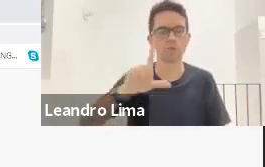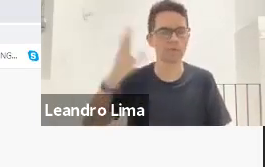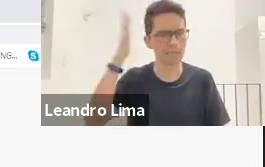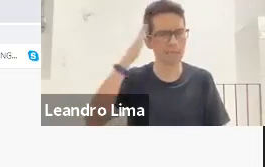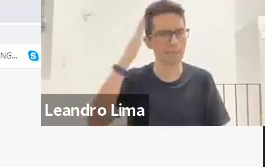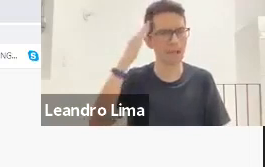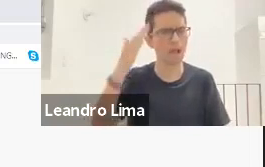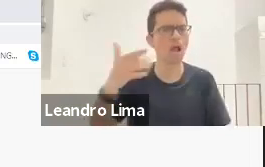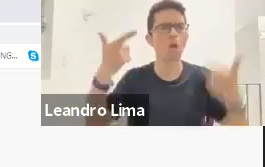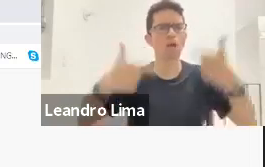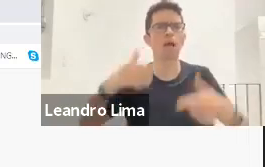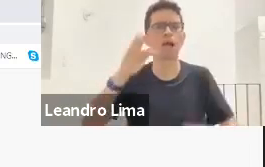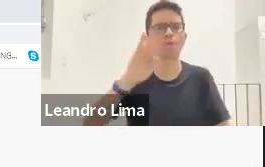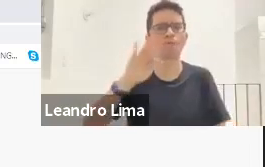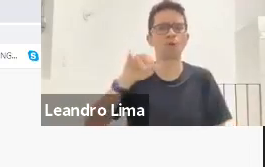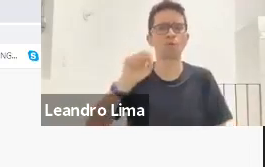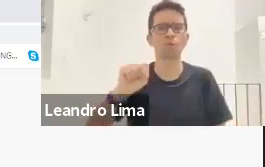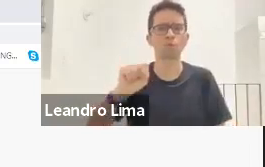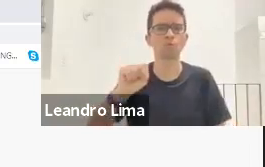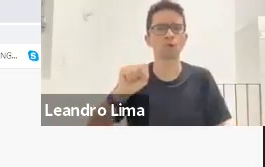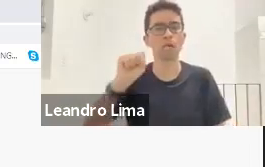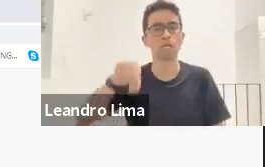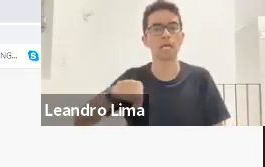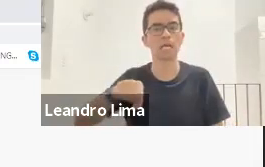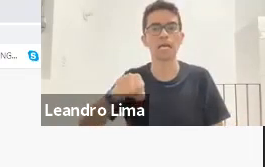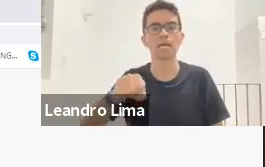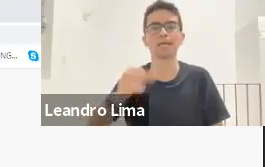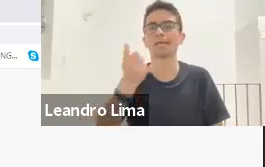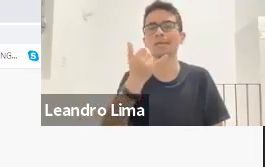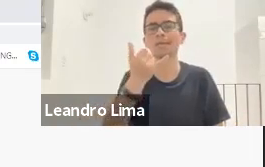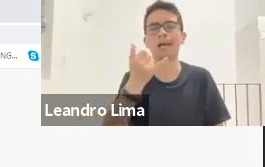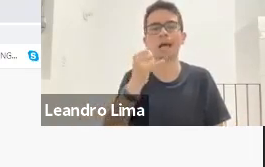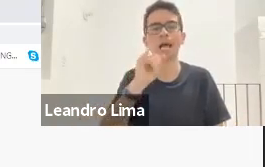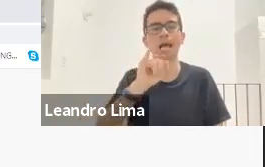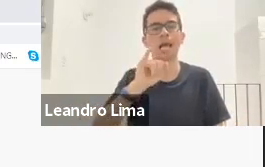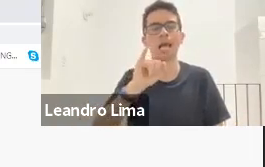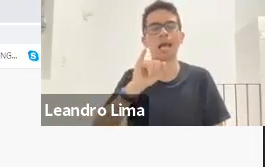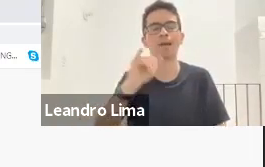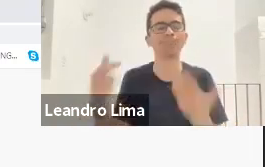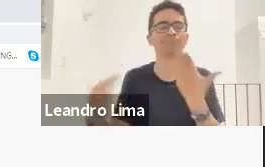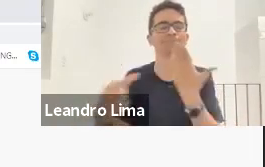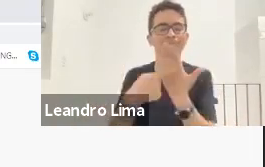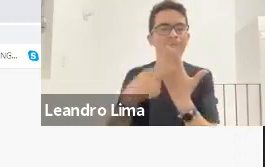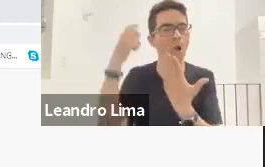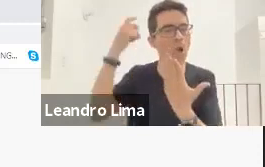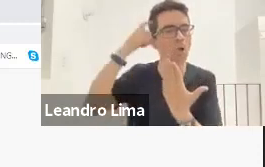may not get rid of ideologies that are a social. construct